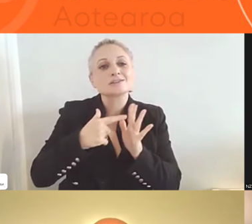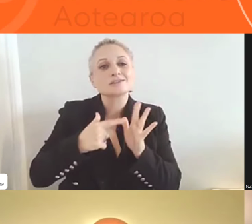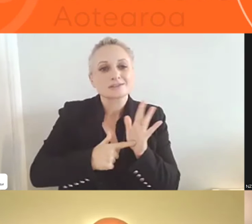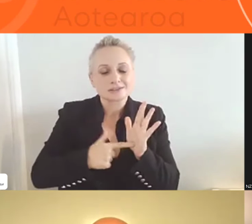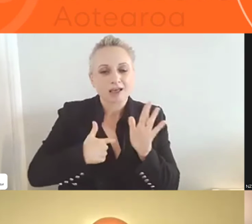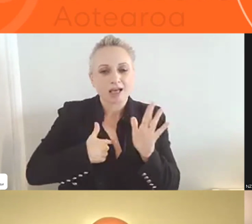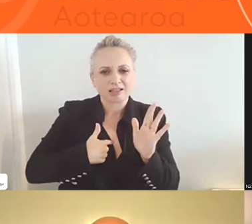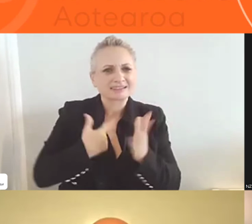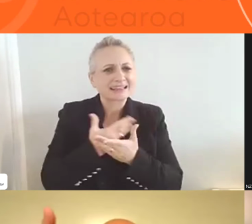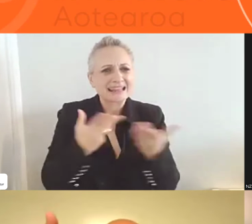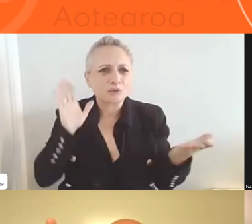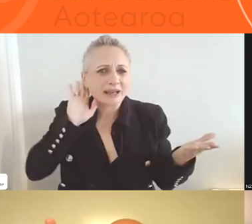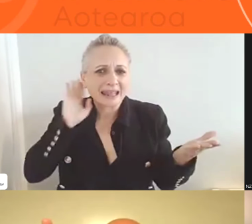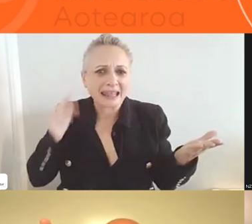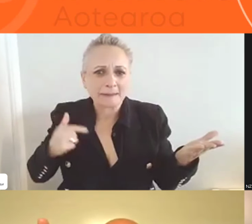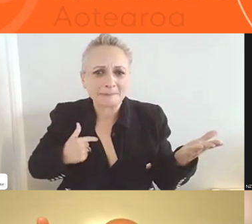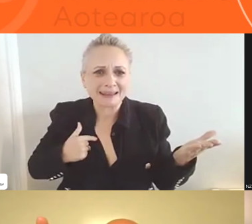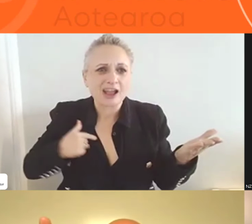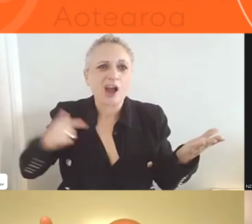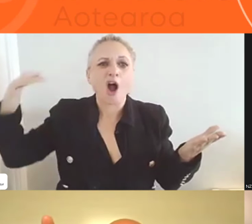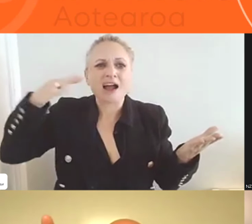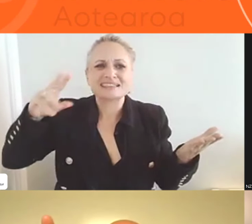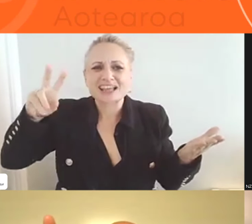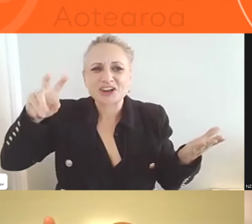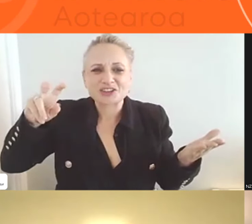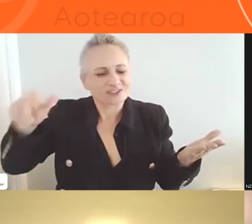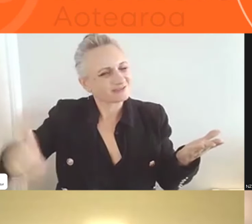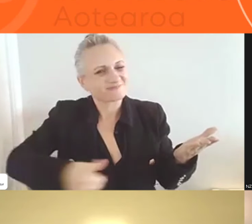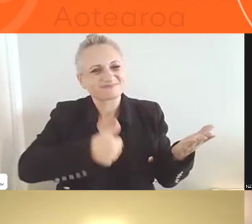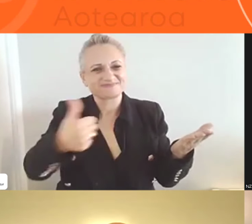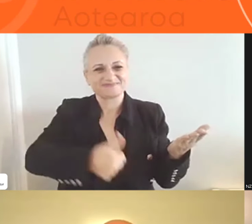hear me? I had some sound issues earlier on. Please forgive me,